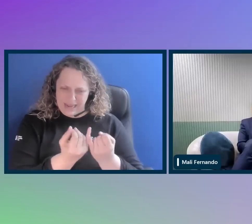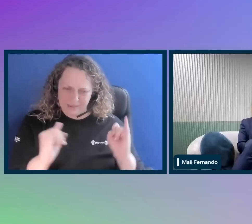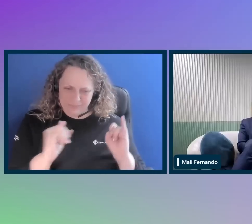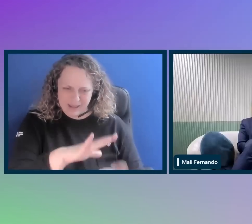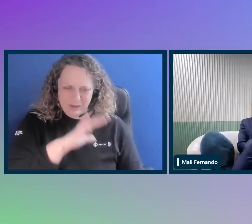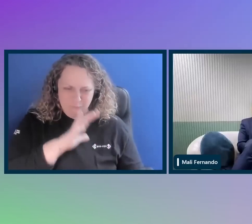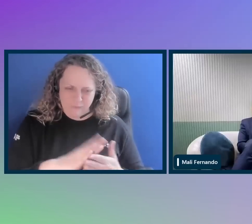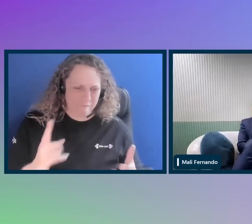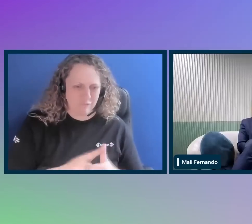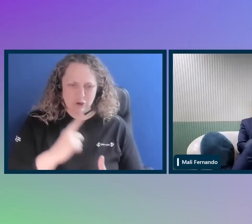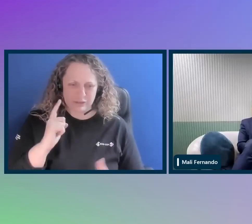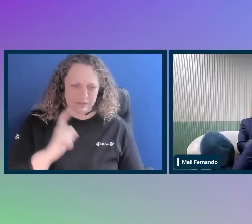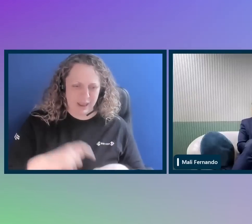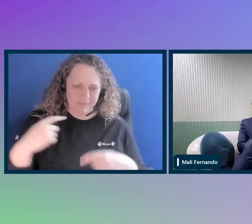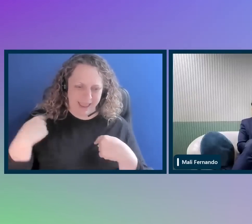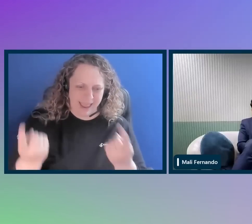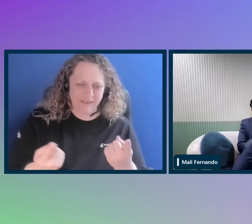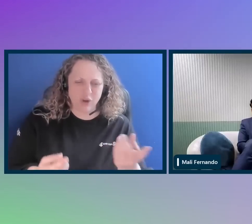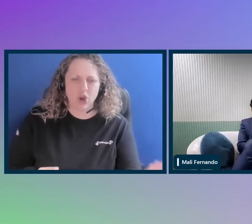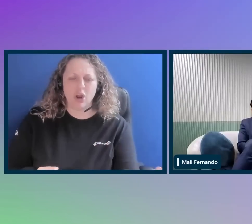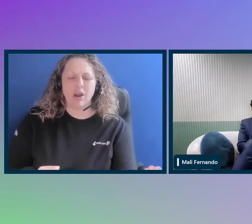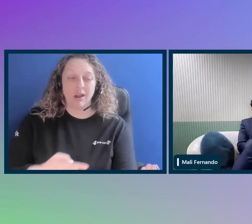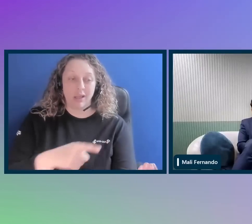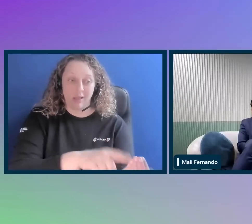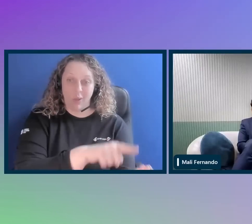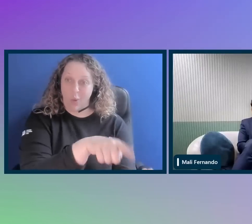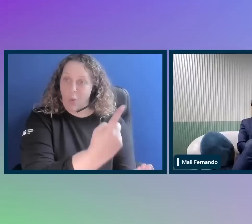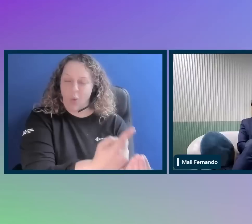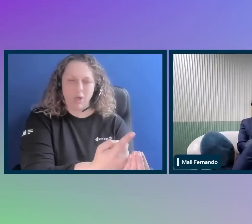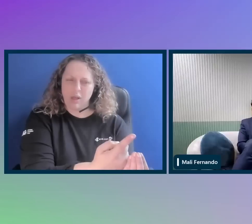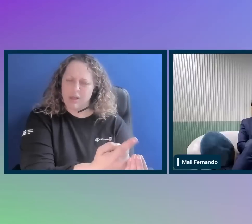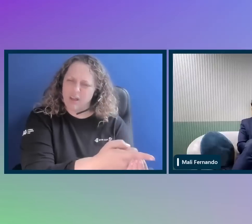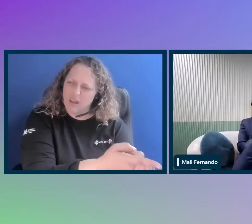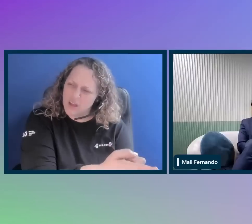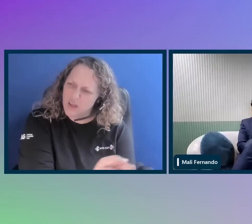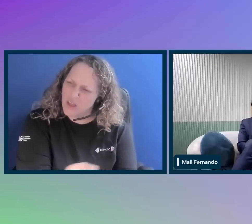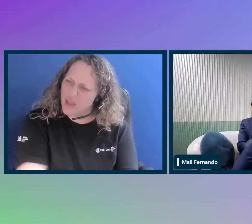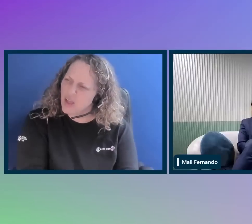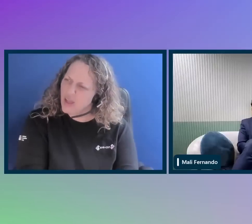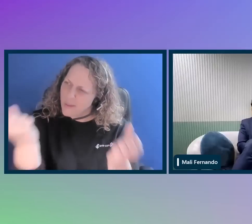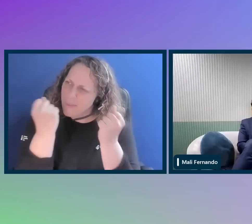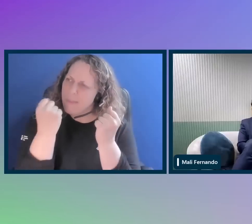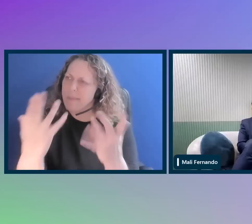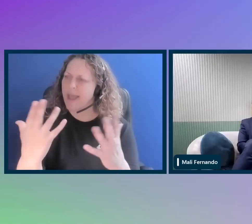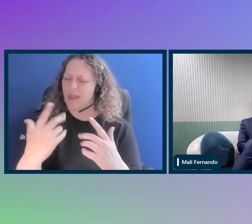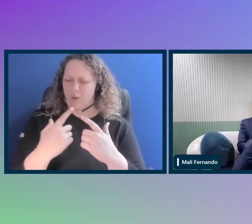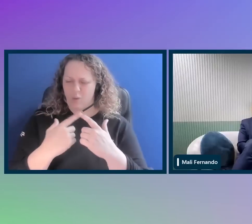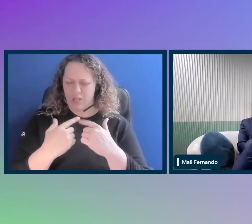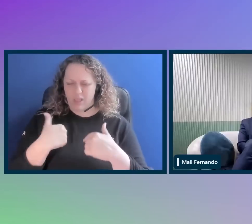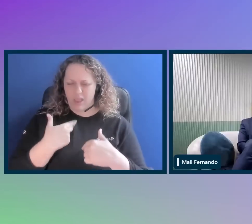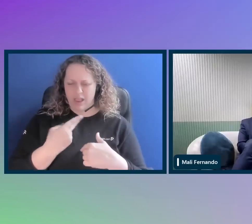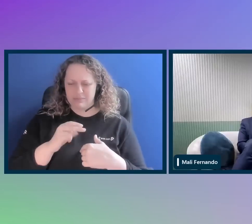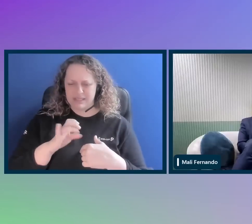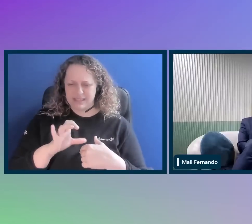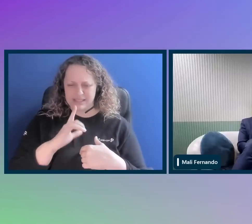many of our customers who rely on HSBC and their ability to bank with us online.